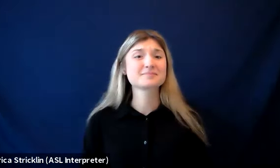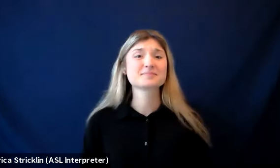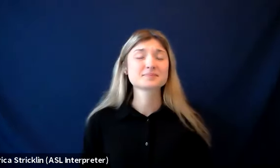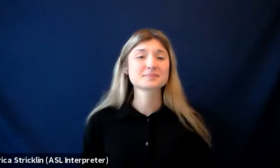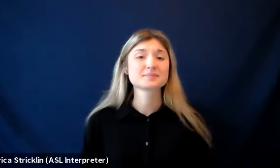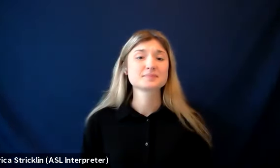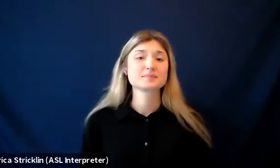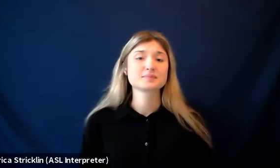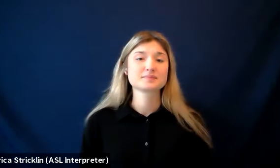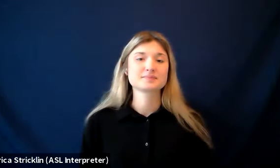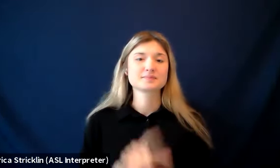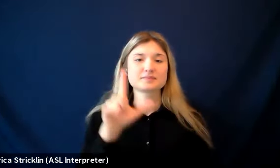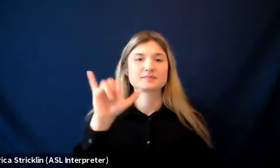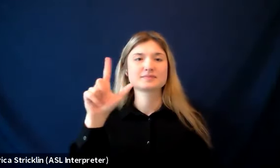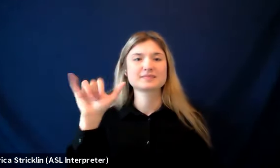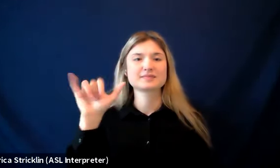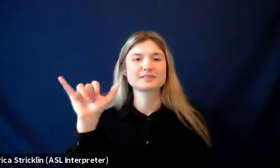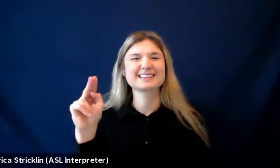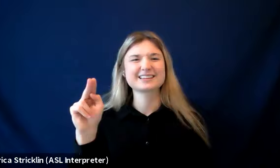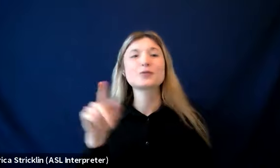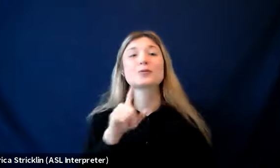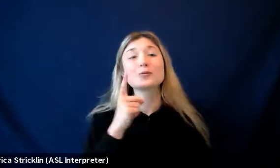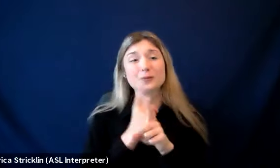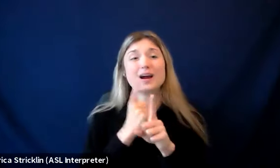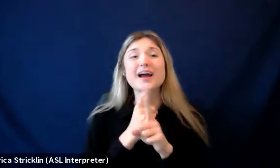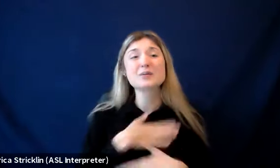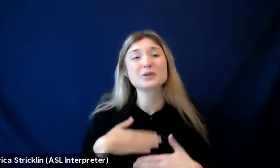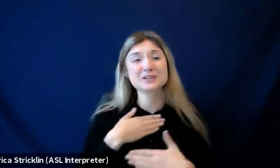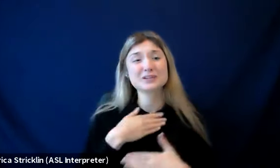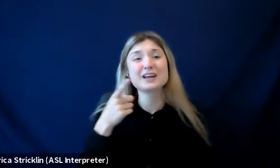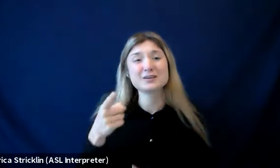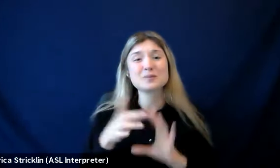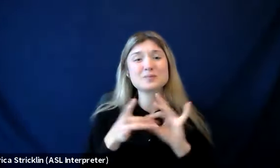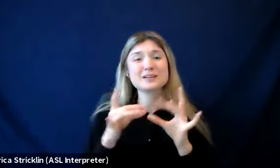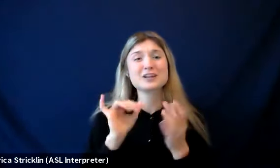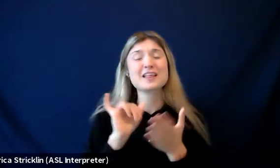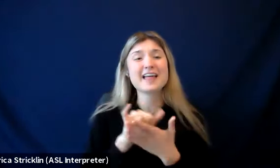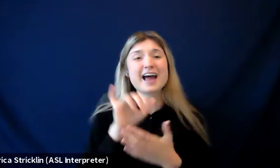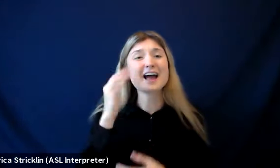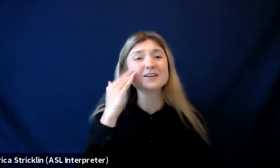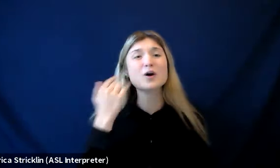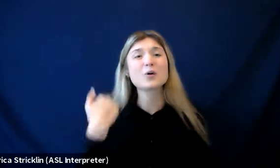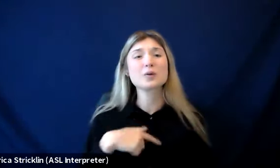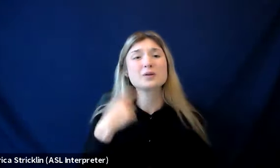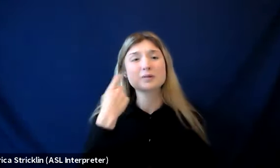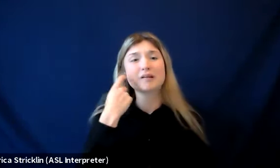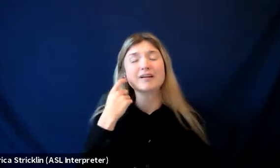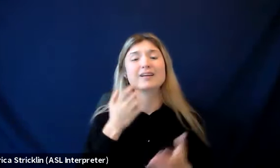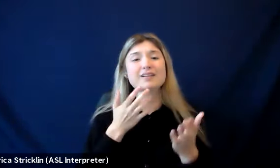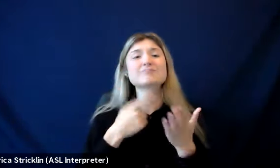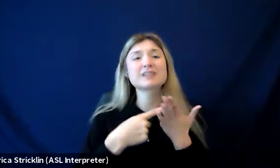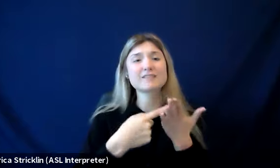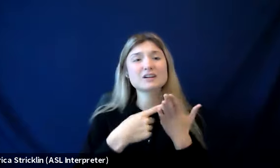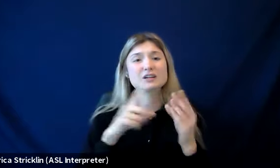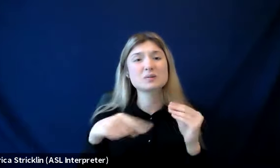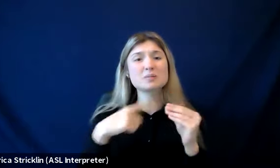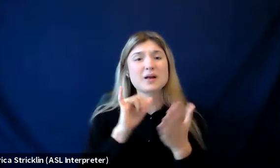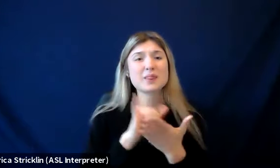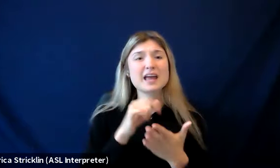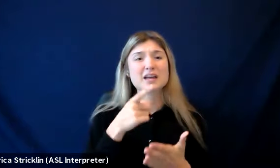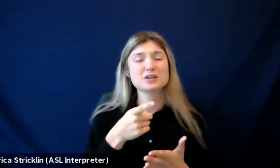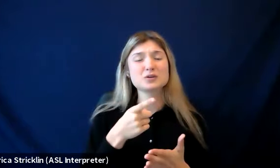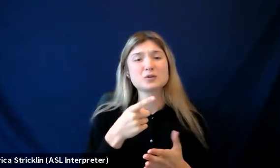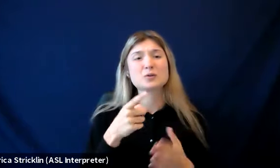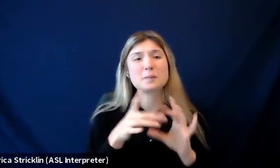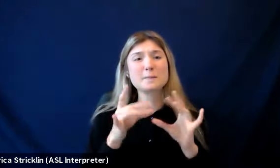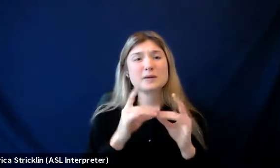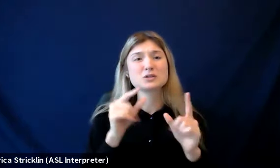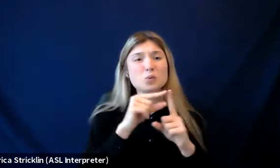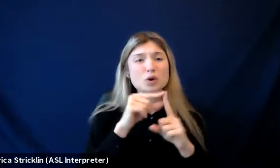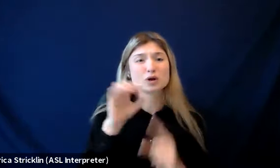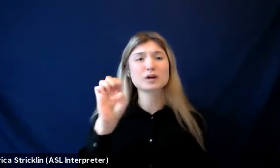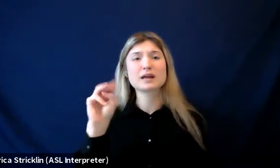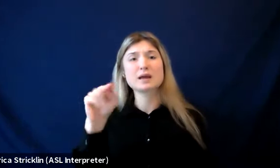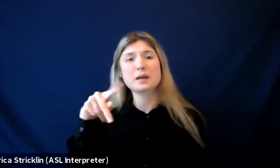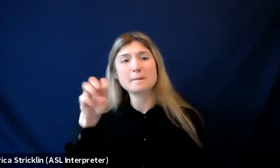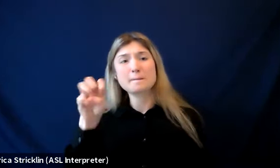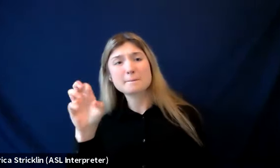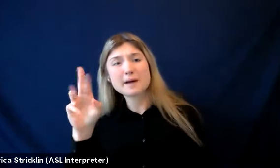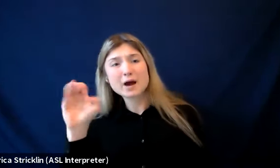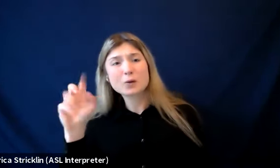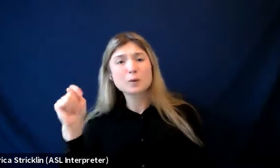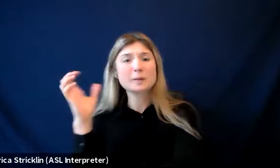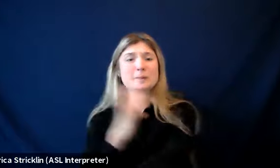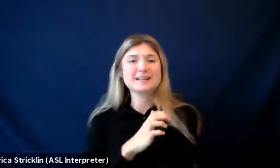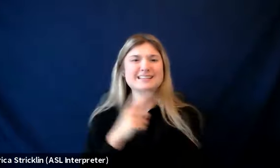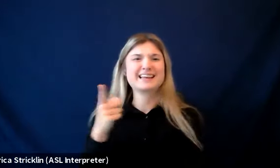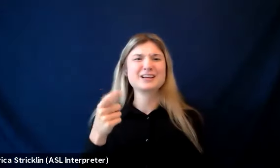Absolutely. And I appreciate you bringing this up I know we had a conversation the other day when you mentioned, like, defining words like empowerment is trying to grab onto is like trying to grab on to smoke and that really stuck with me because you're